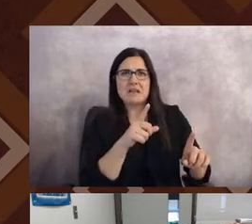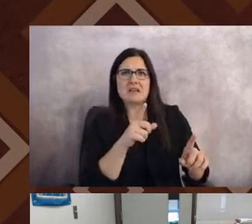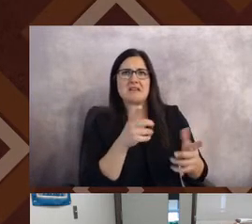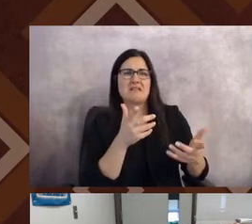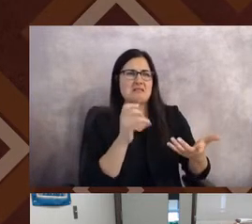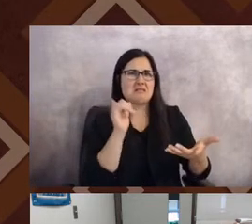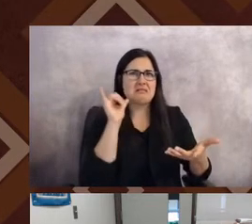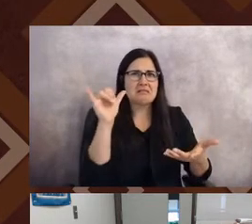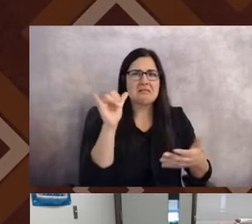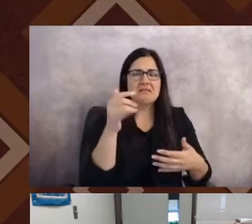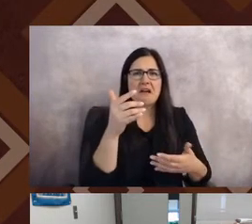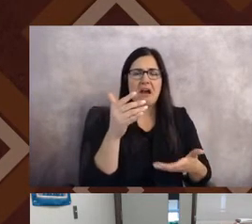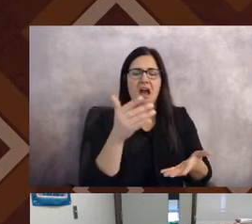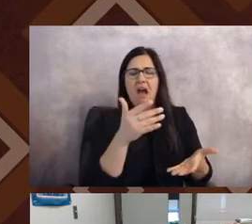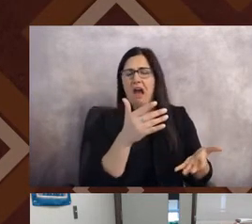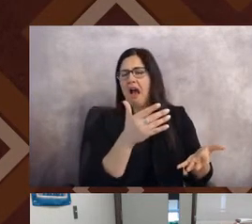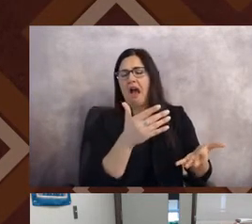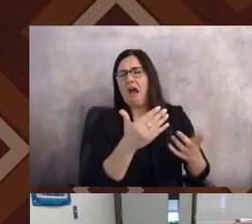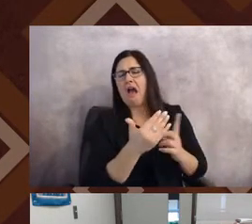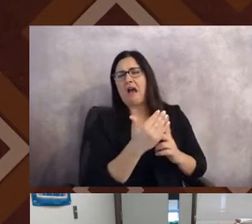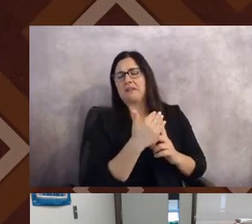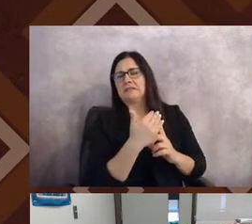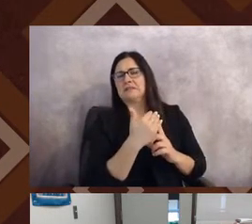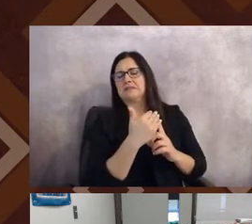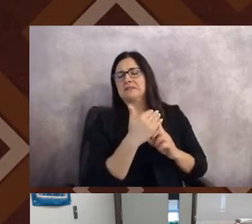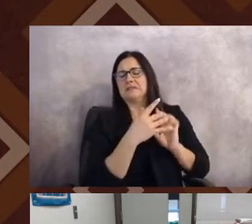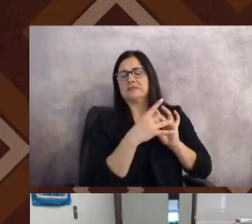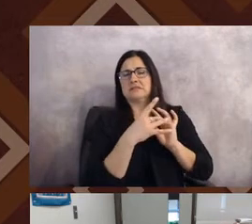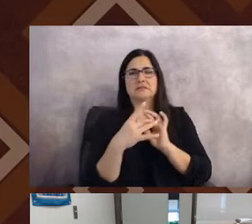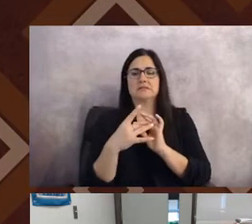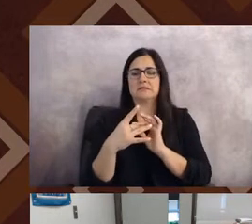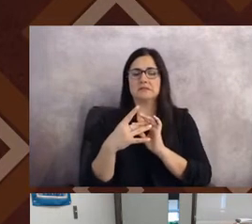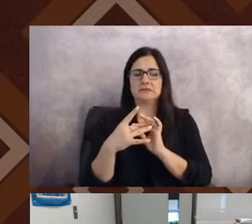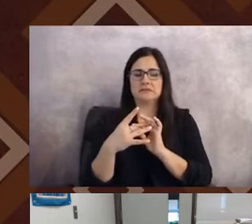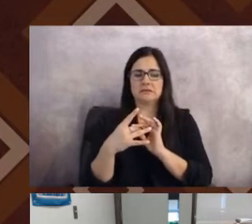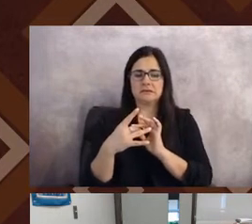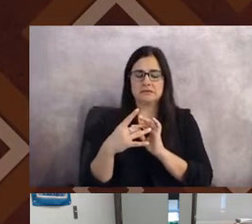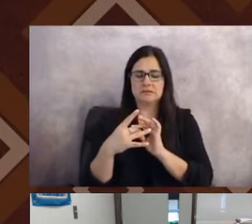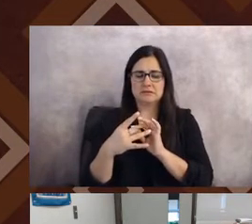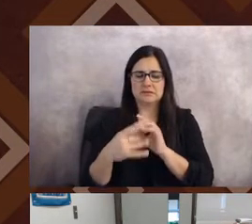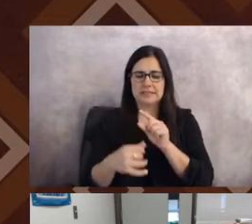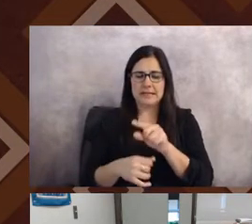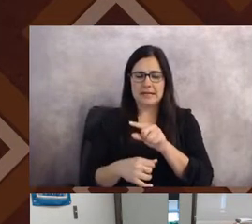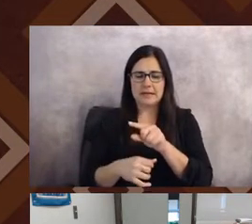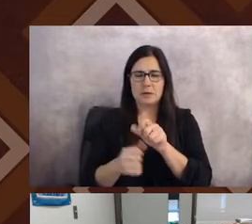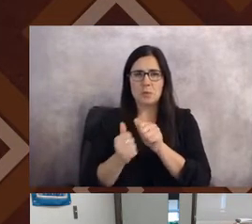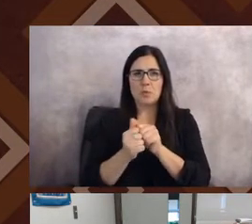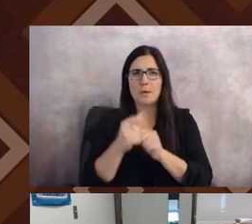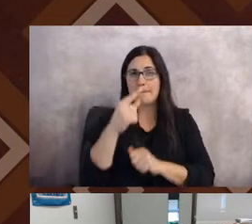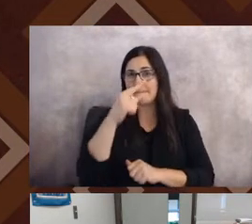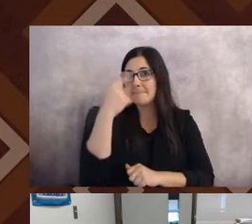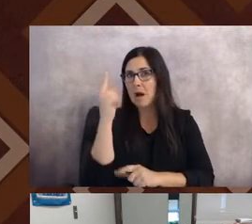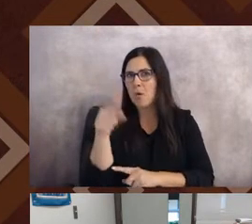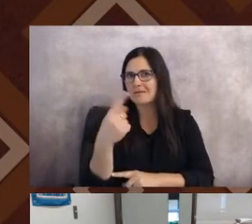it's often associated with with black Americans, with African-Americans,